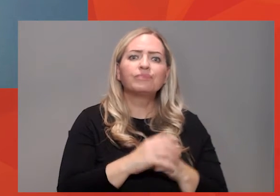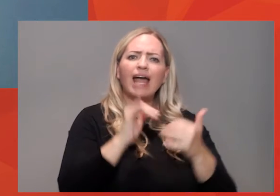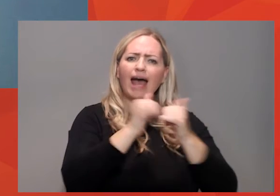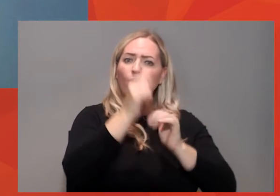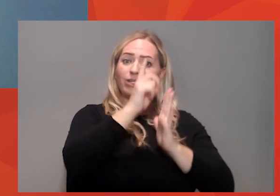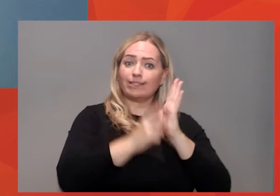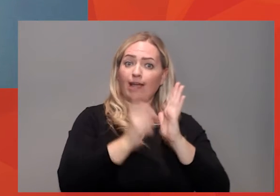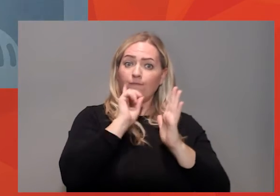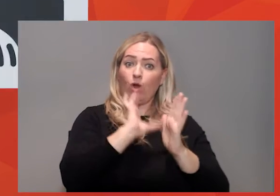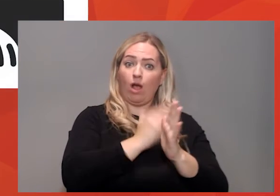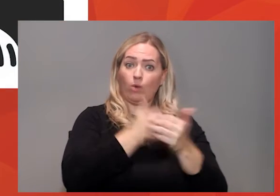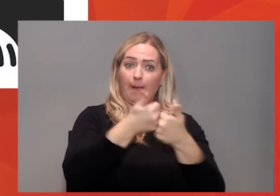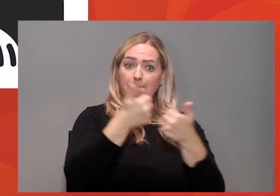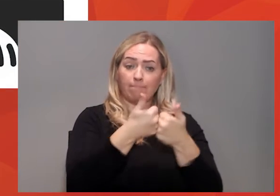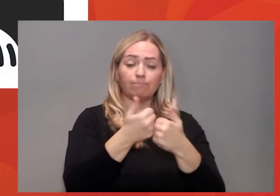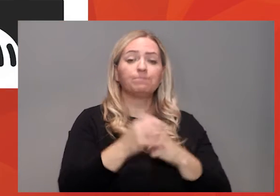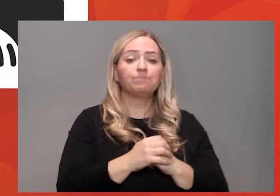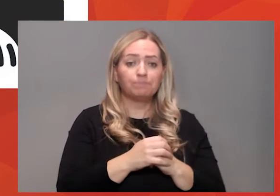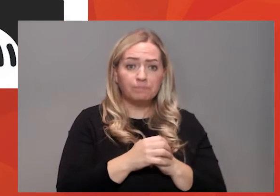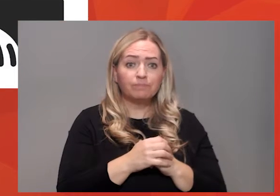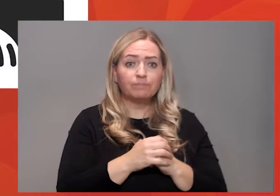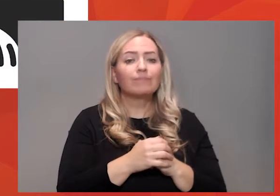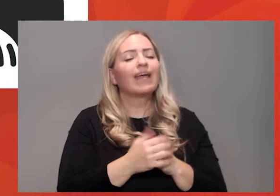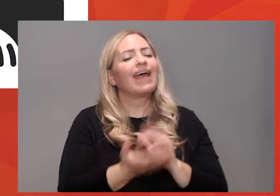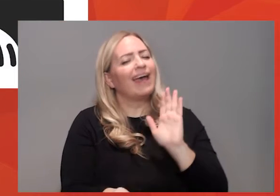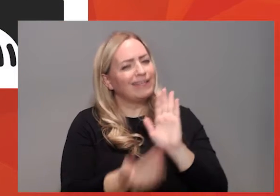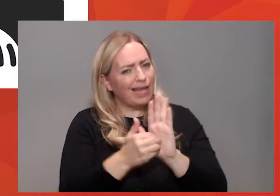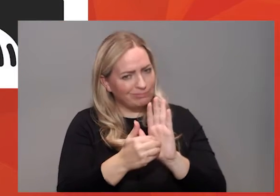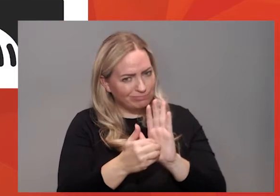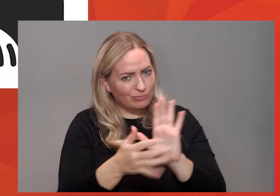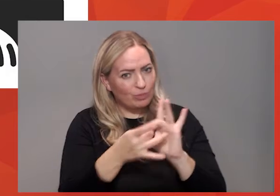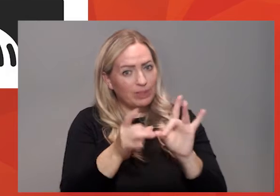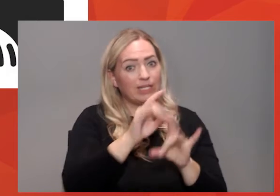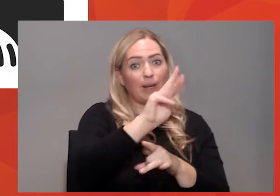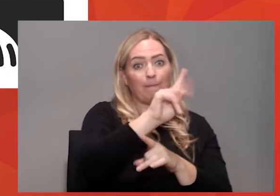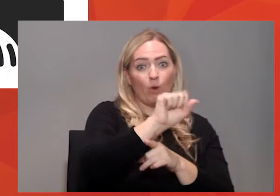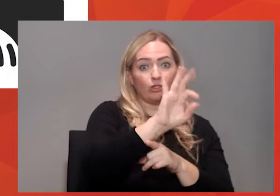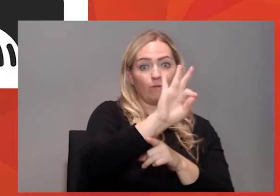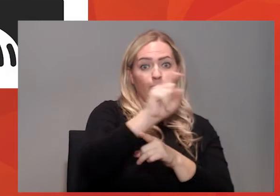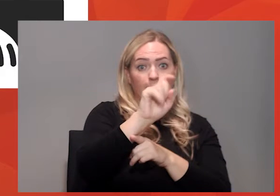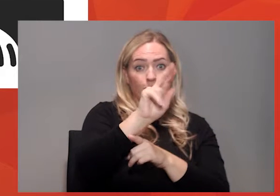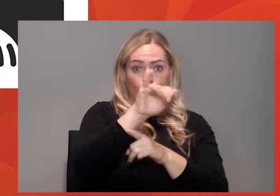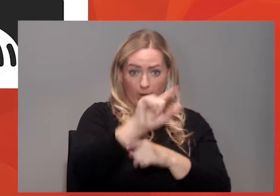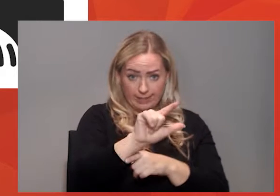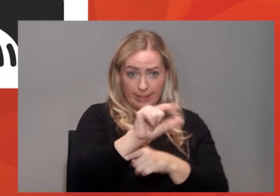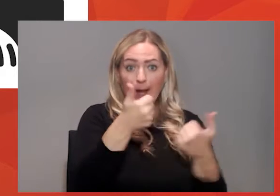How did we design it for our game? I'll once again, I'll repeat. We worked on the "Immortals Fenyx Rising"